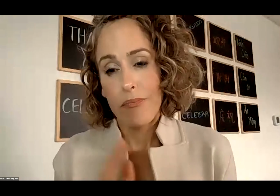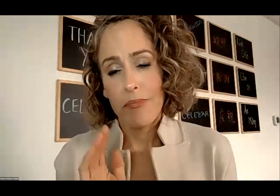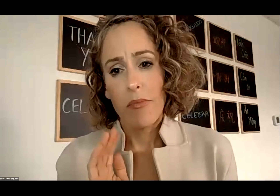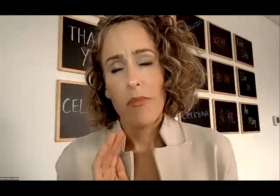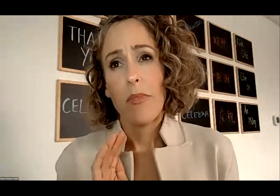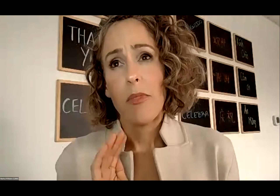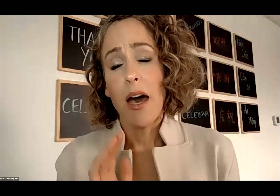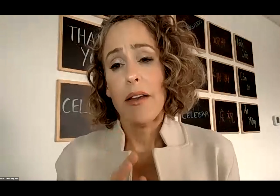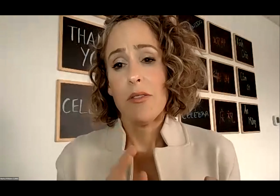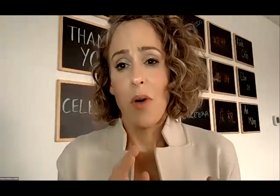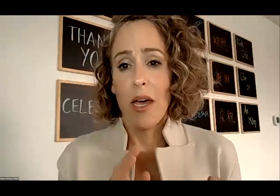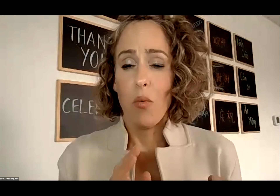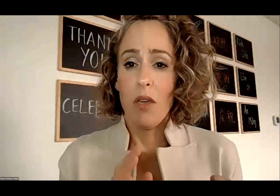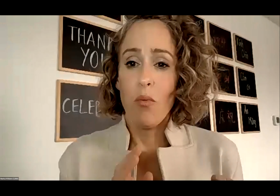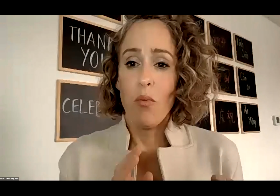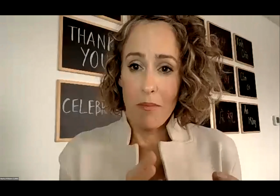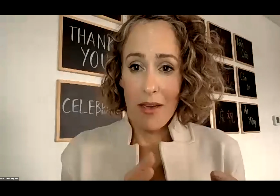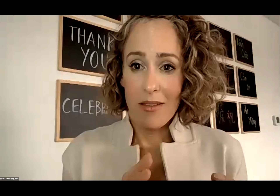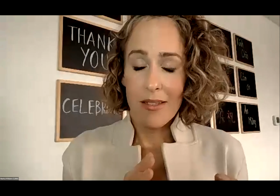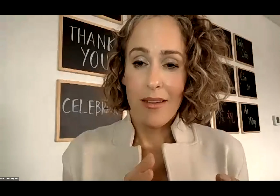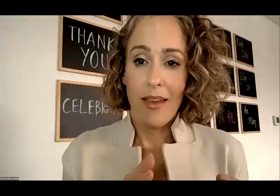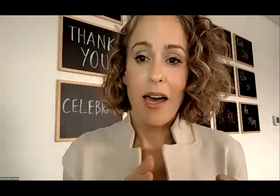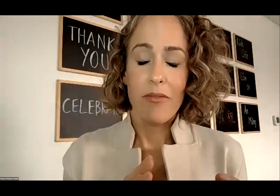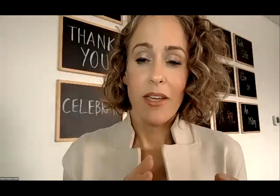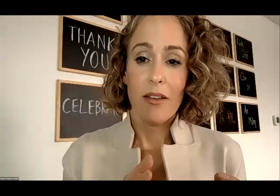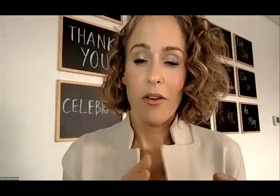That is why we recommend having not